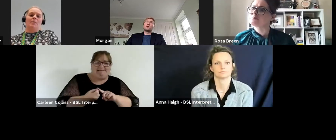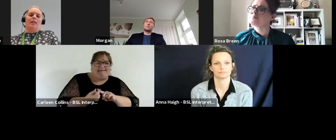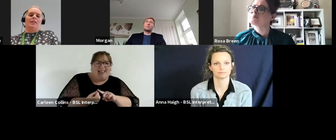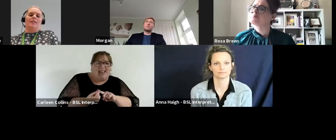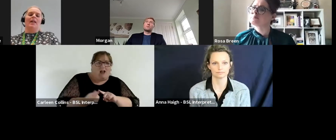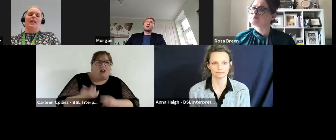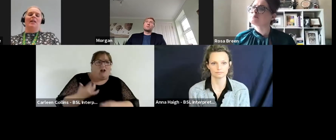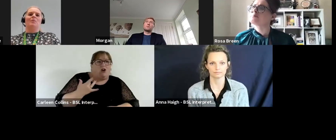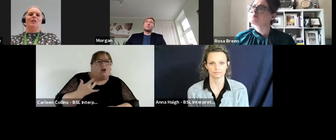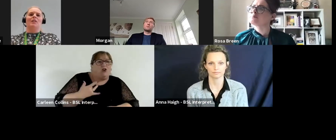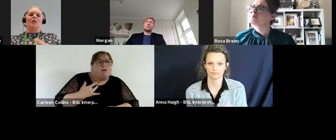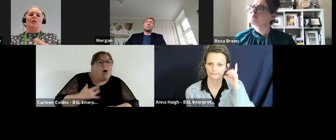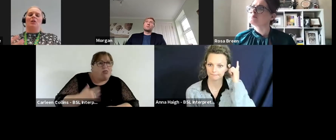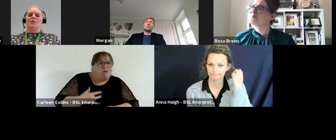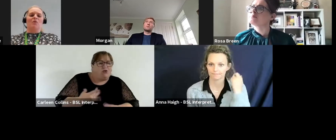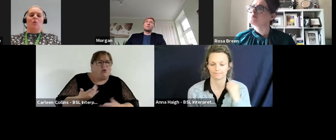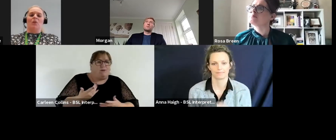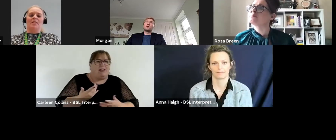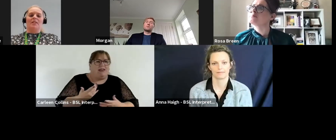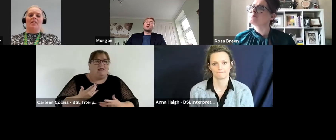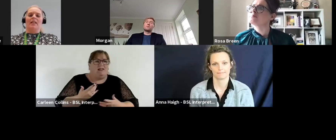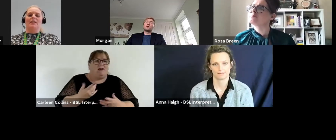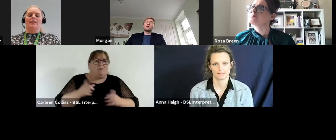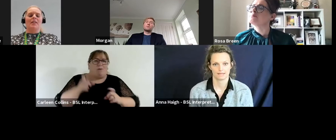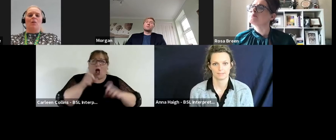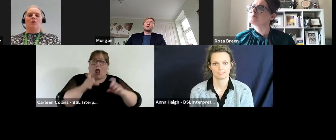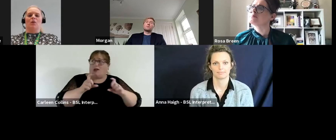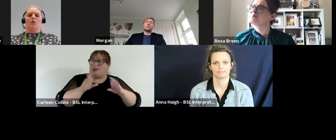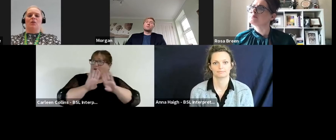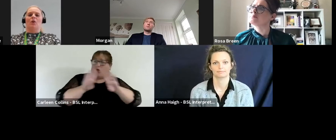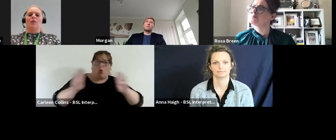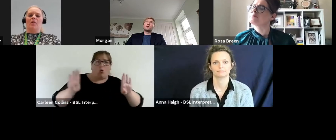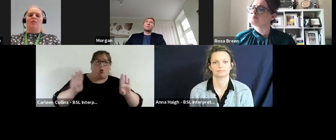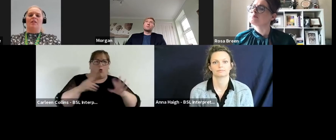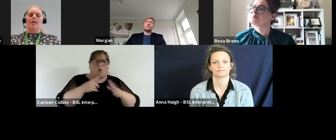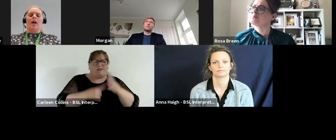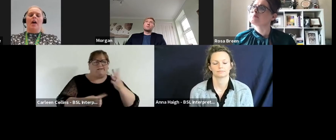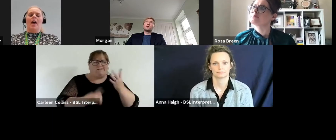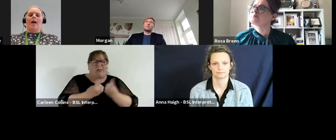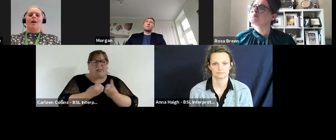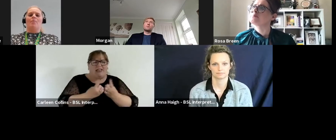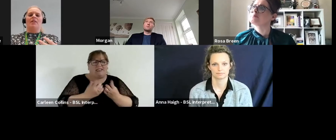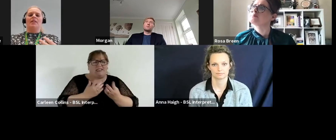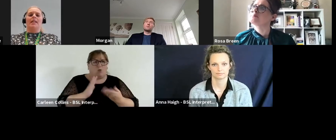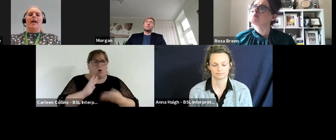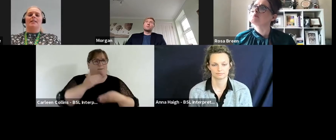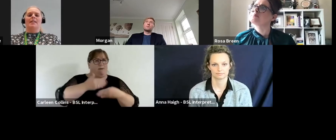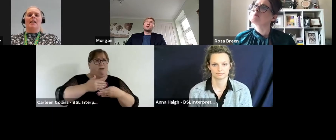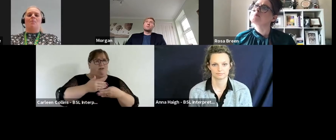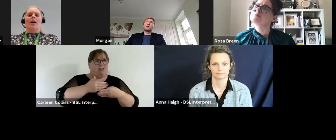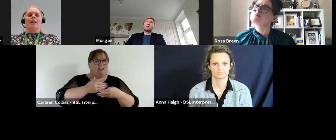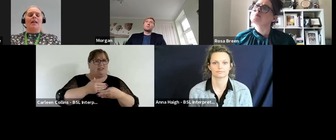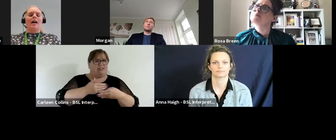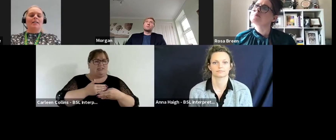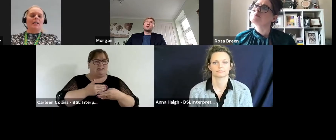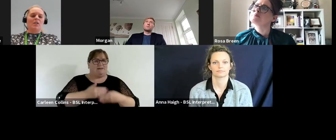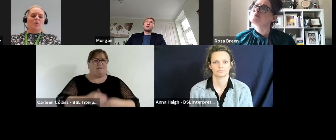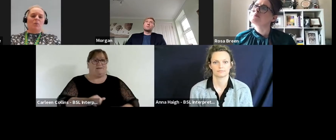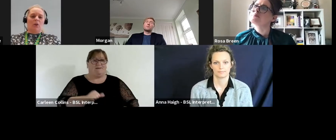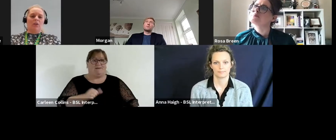So I suffered dizzy spells, light sensitivity, I needed to be near a bathroom. It was all those things just making sure I was in the right space.